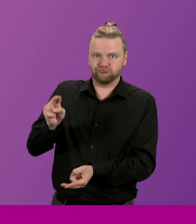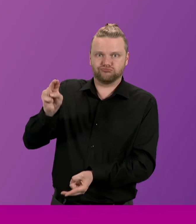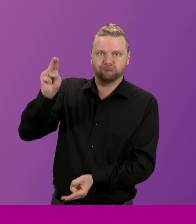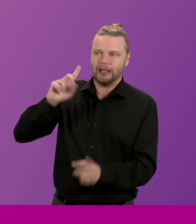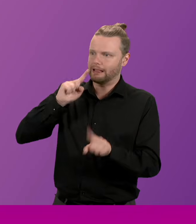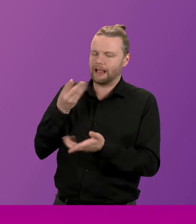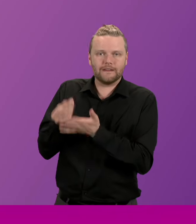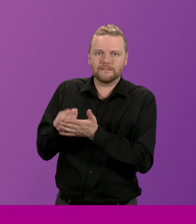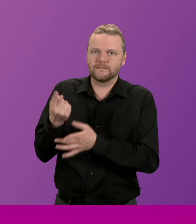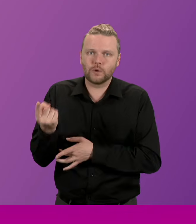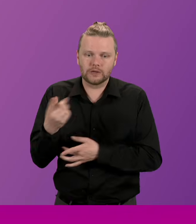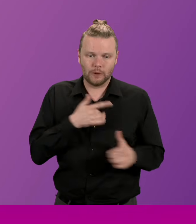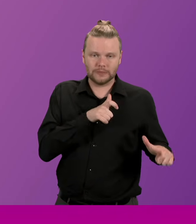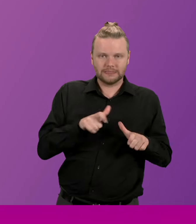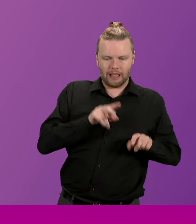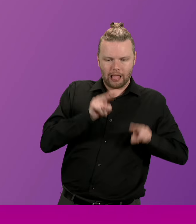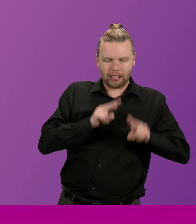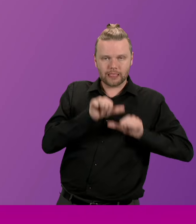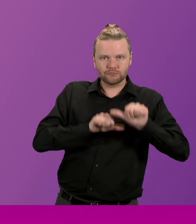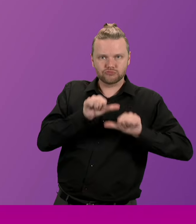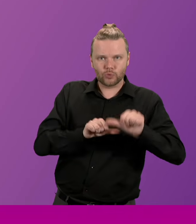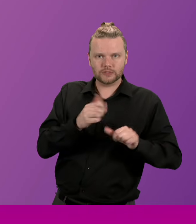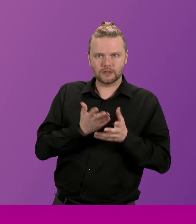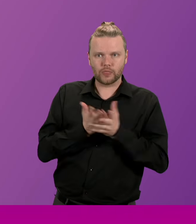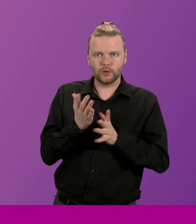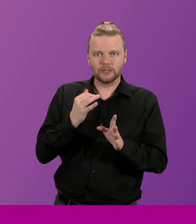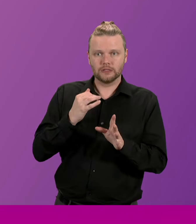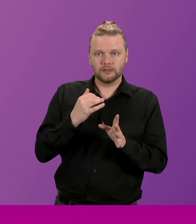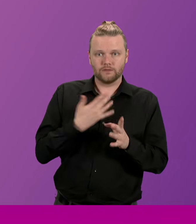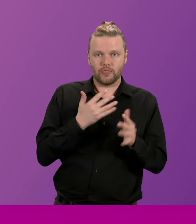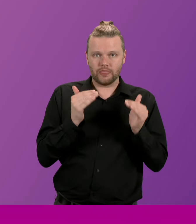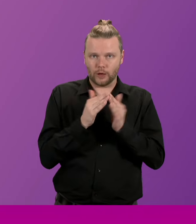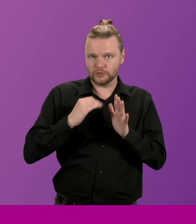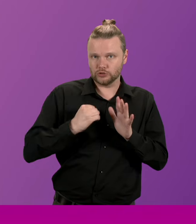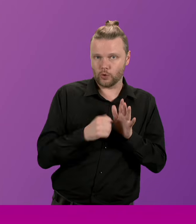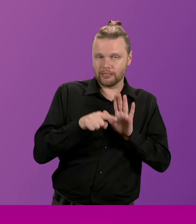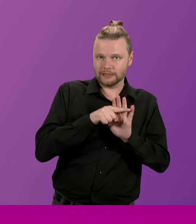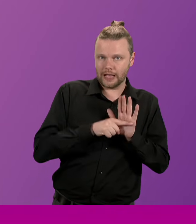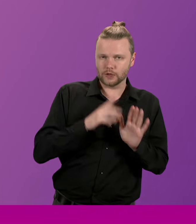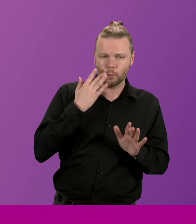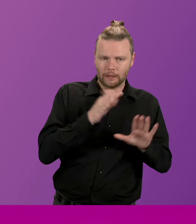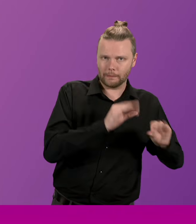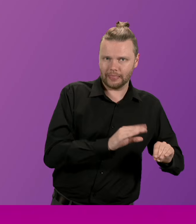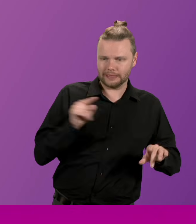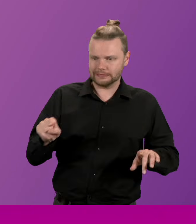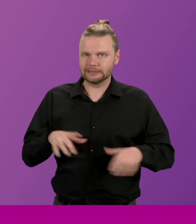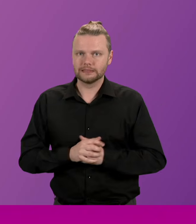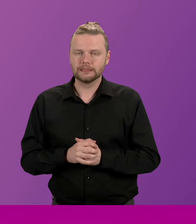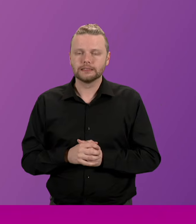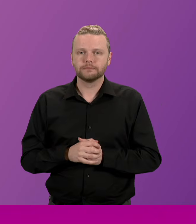rent conditions assessment and designation process under the Housing Act 2025 is completed?